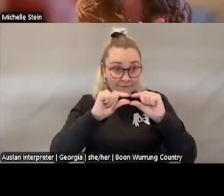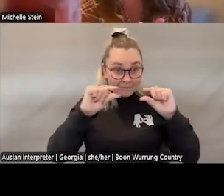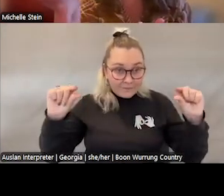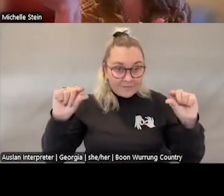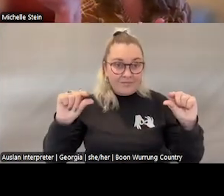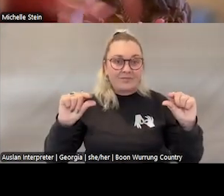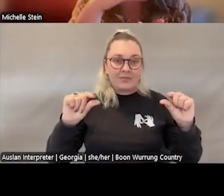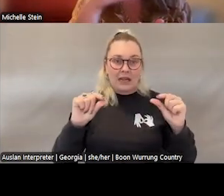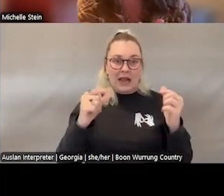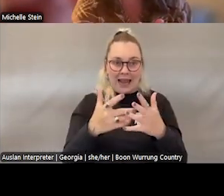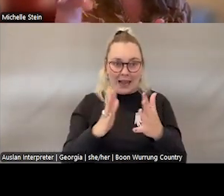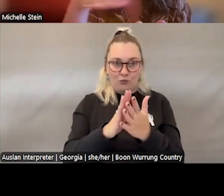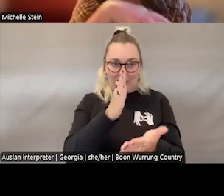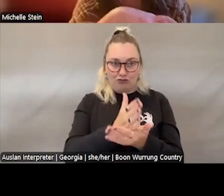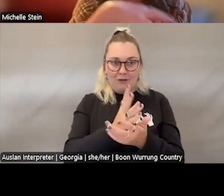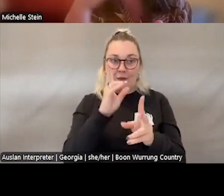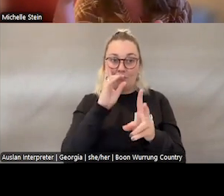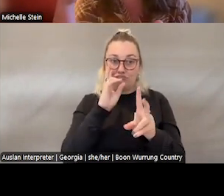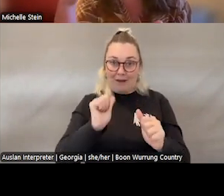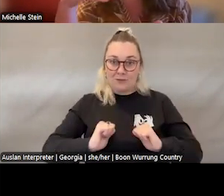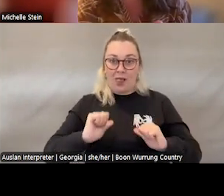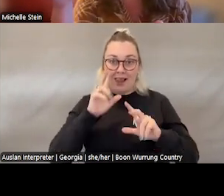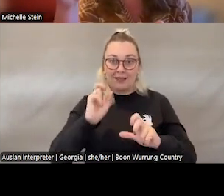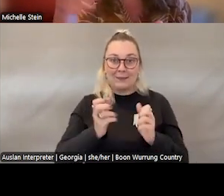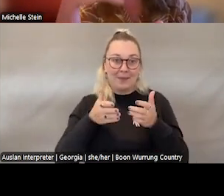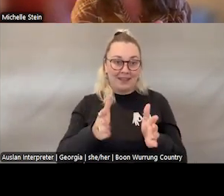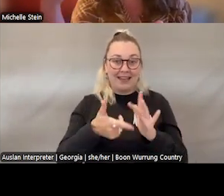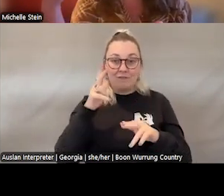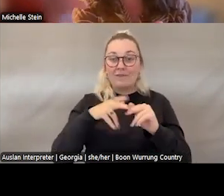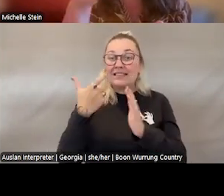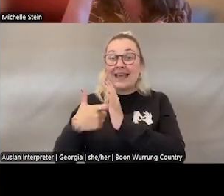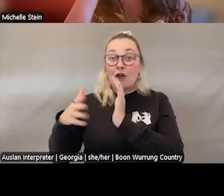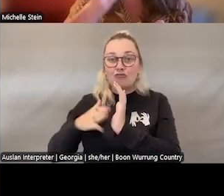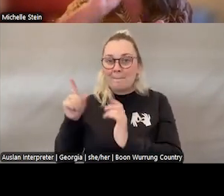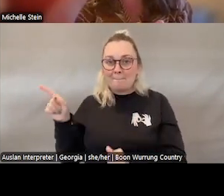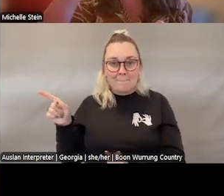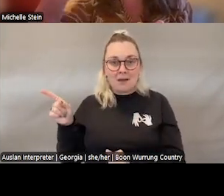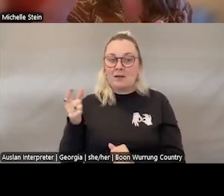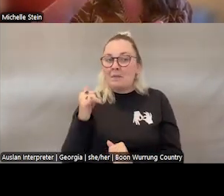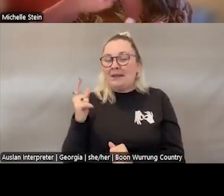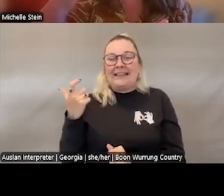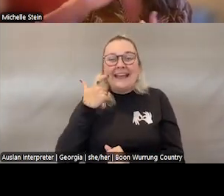practical analysis method for each of these. If you have a CRM, this might be easy as,